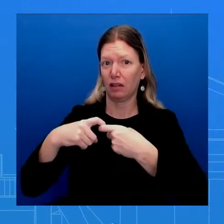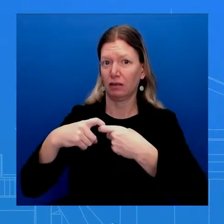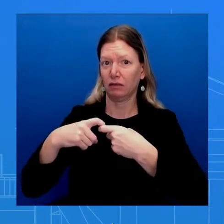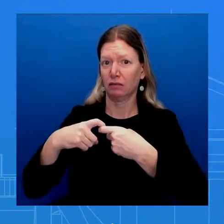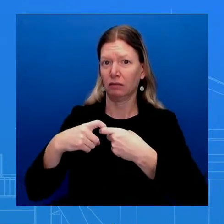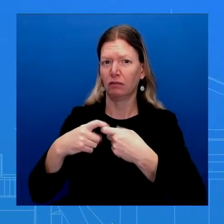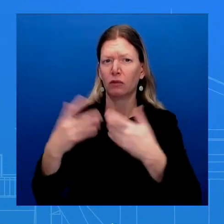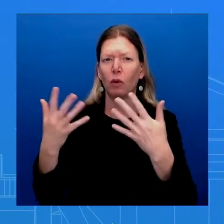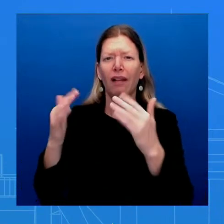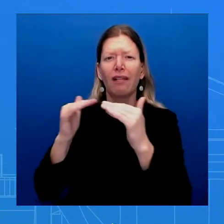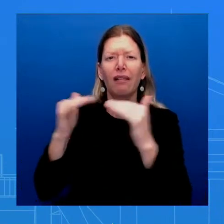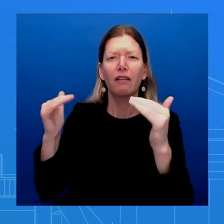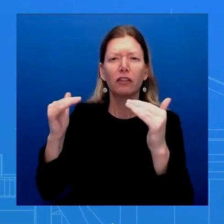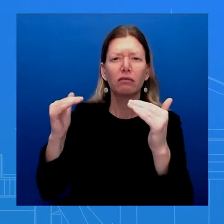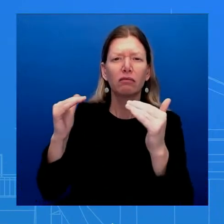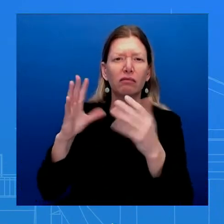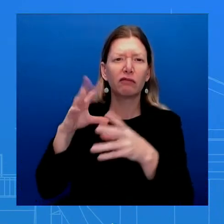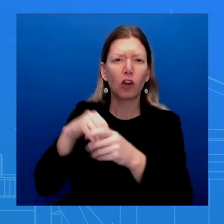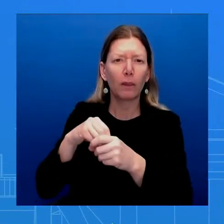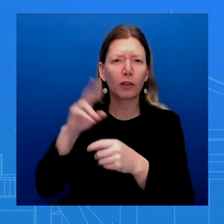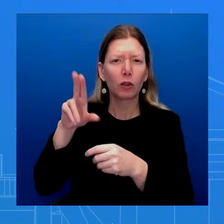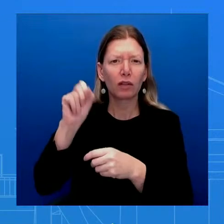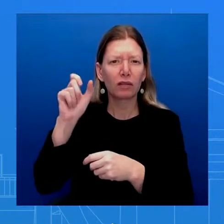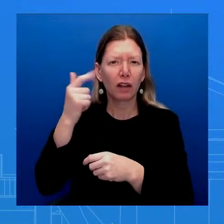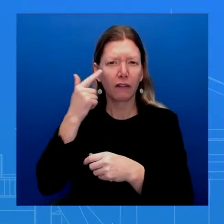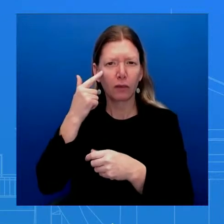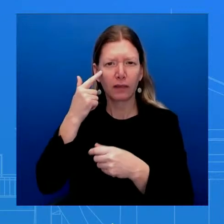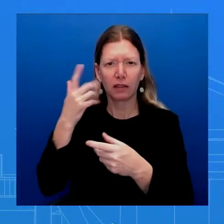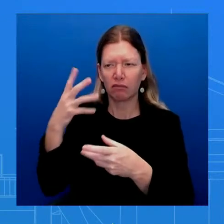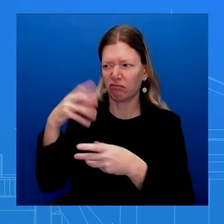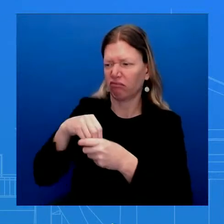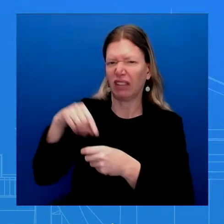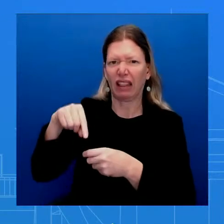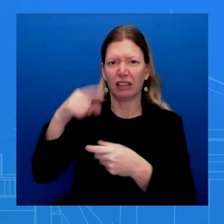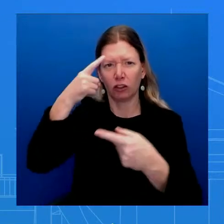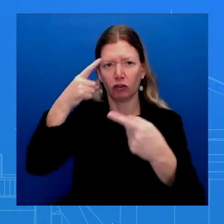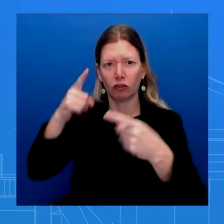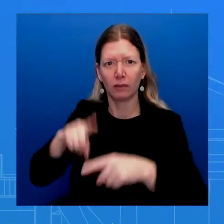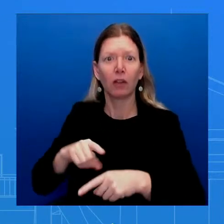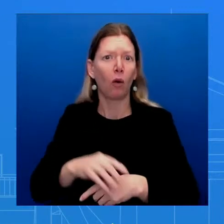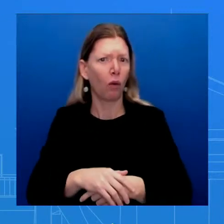Mr. Kirby: Very much so. I also mentioned in my opening statement that President Biden has been personally involved